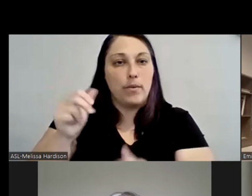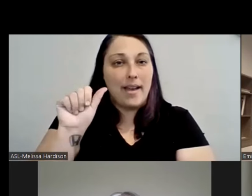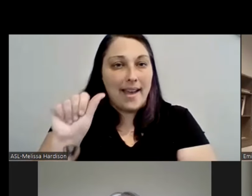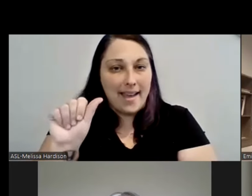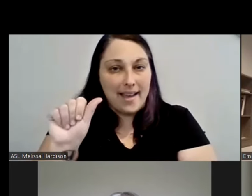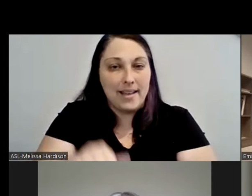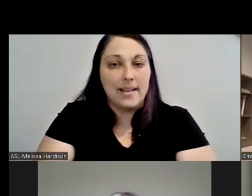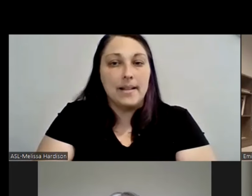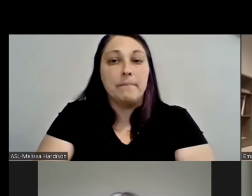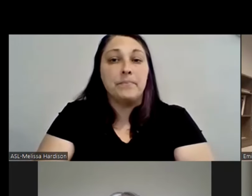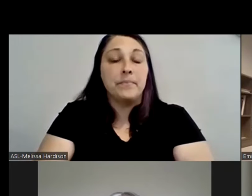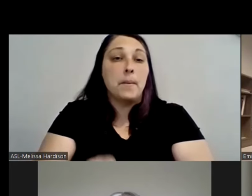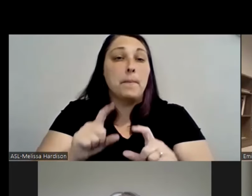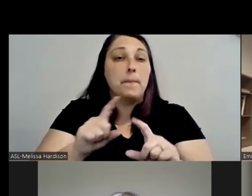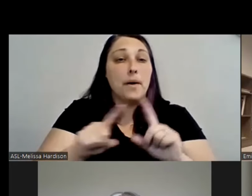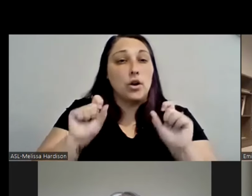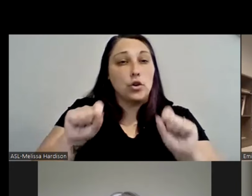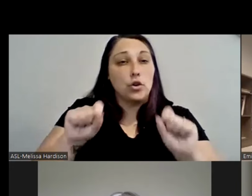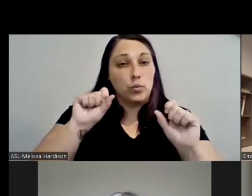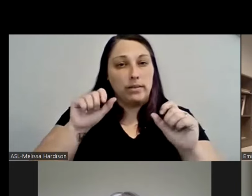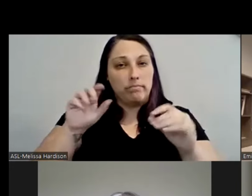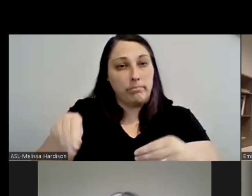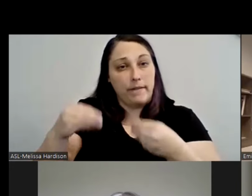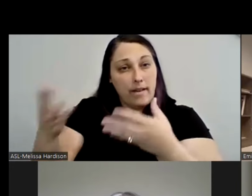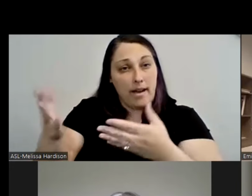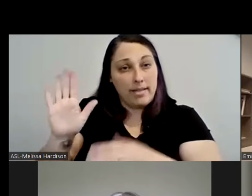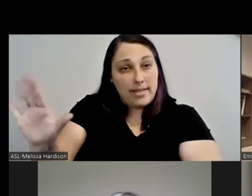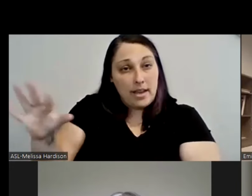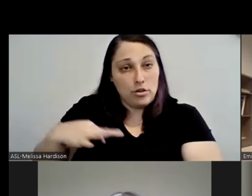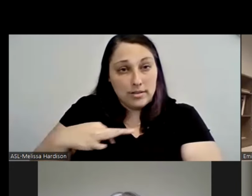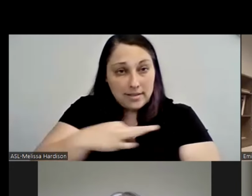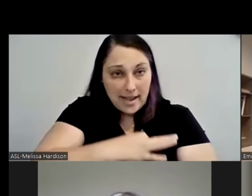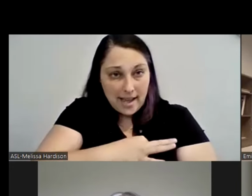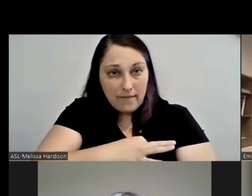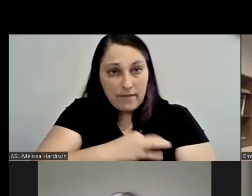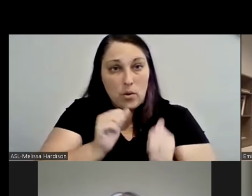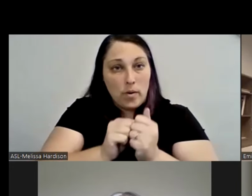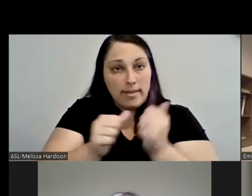services. I will serve as your facilitator for today's webinar. We are so thrilled!